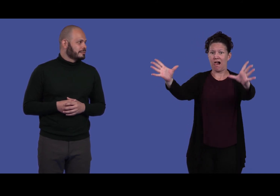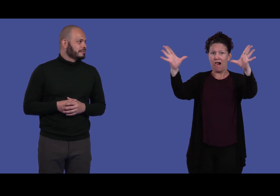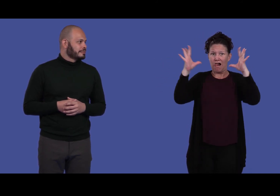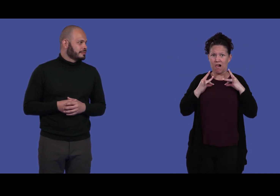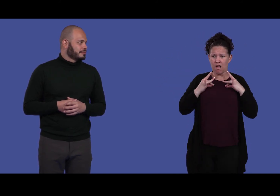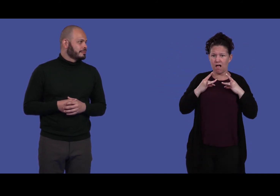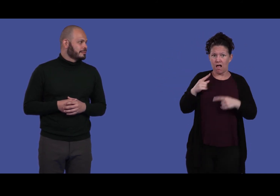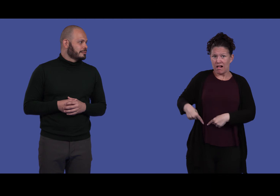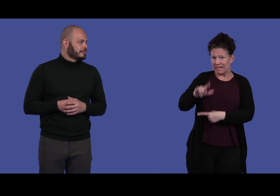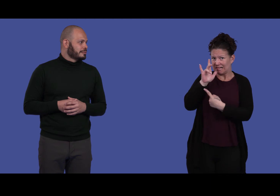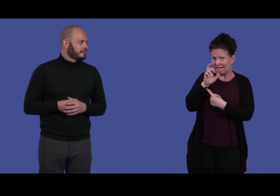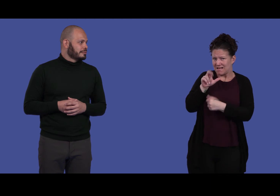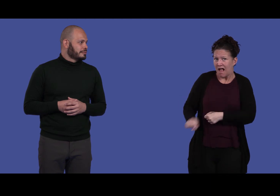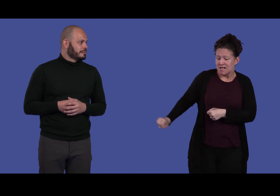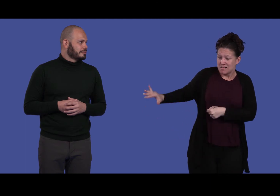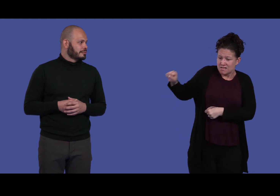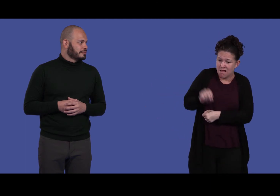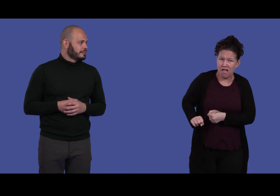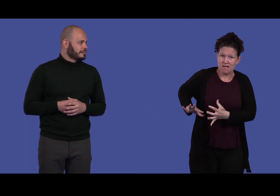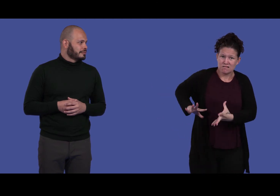like hepatitis A and hepatitis B.